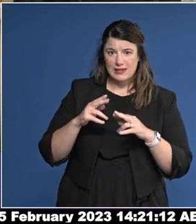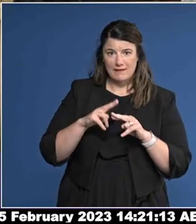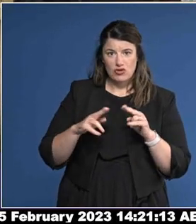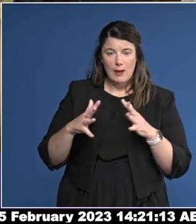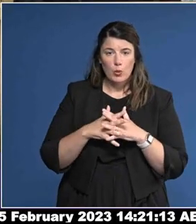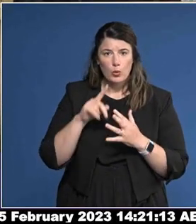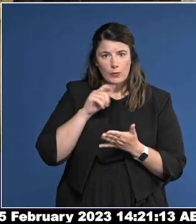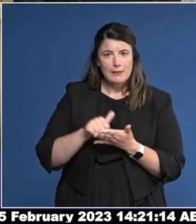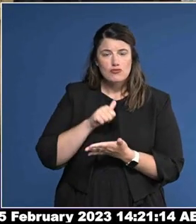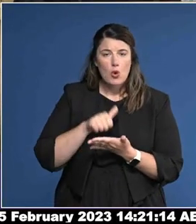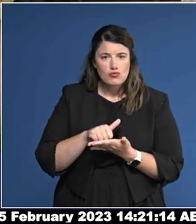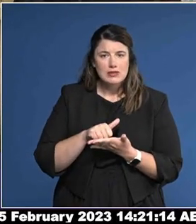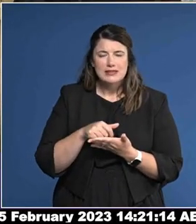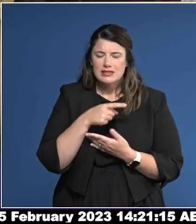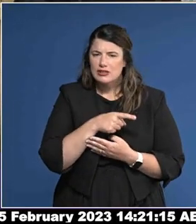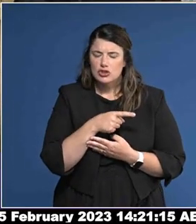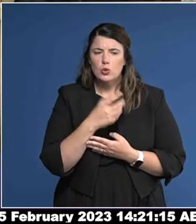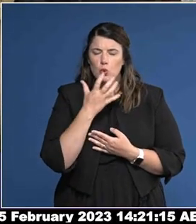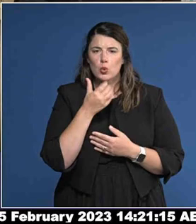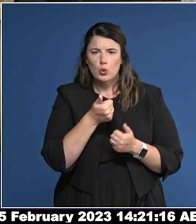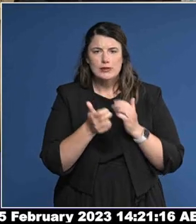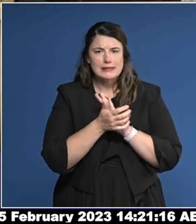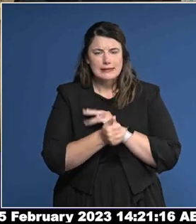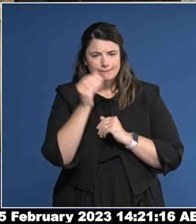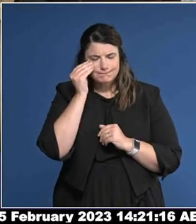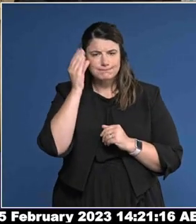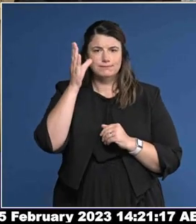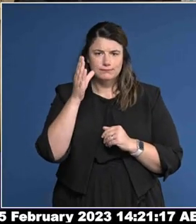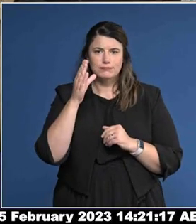She has considerable skills in clinical governance, for example.